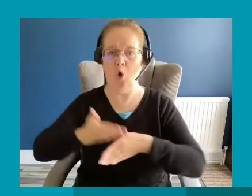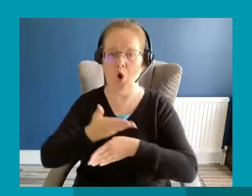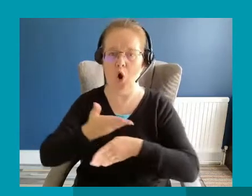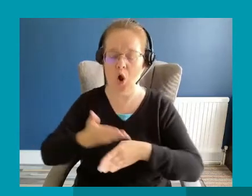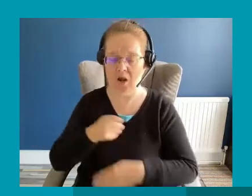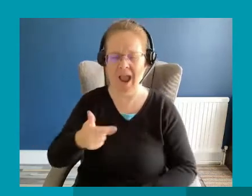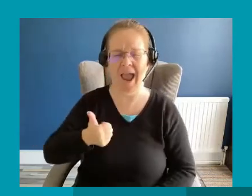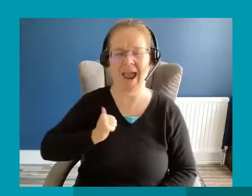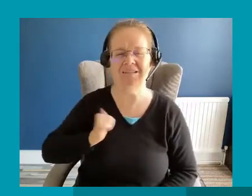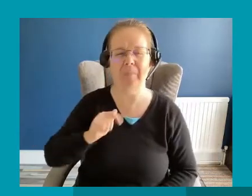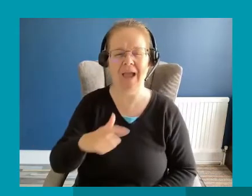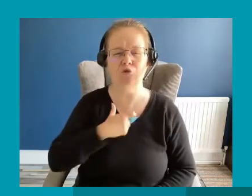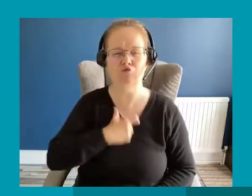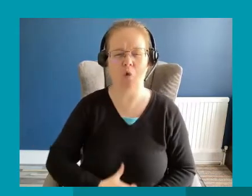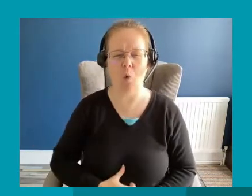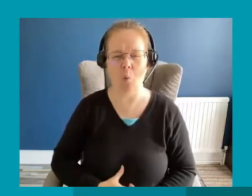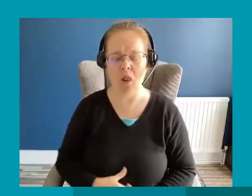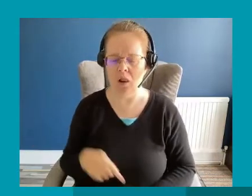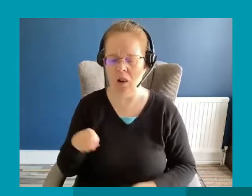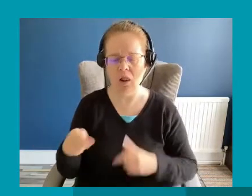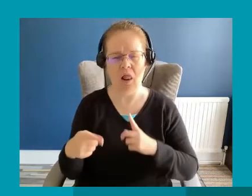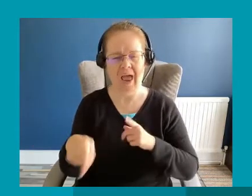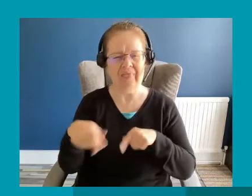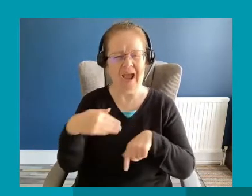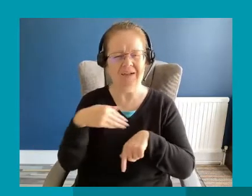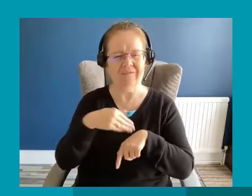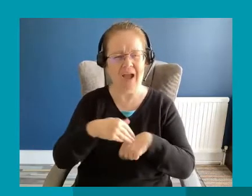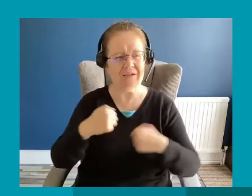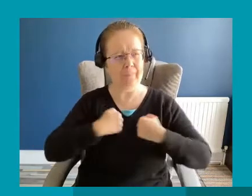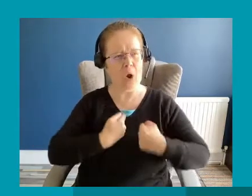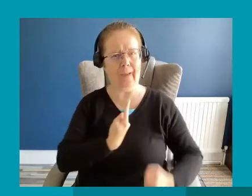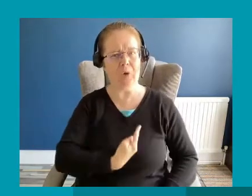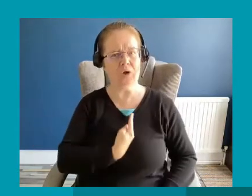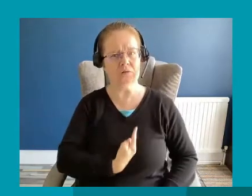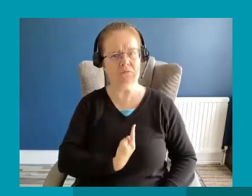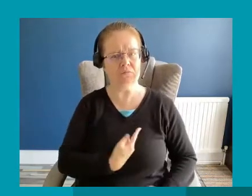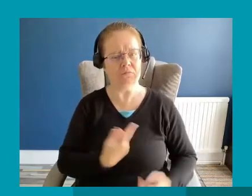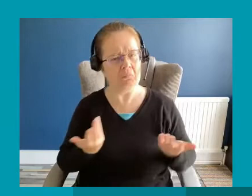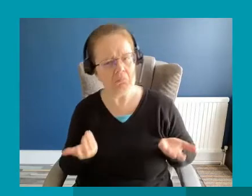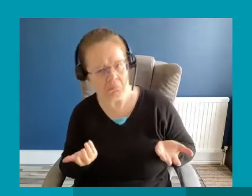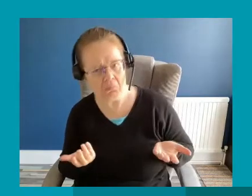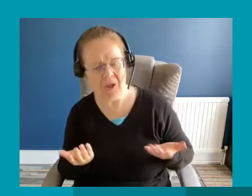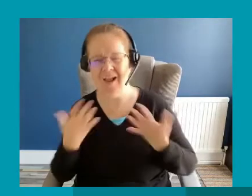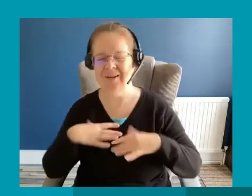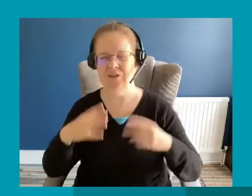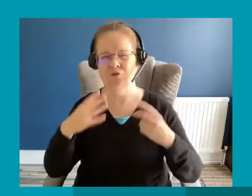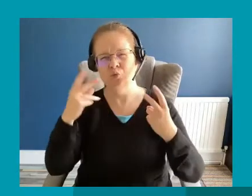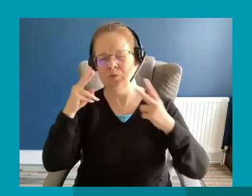upon your personal circumstances. So it is really important to take a good look at that job description.